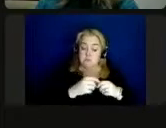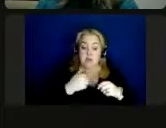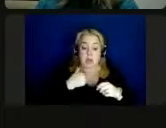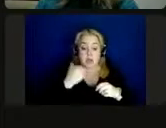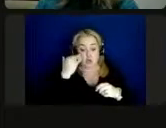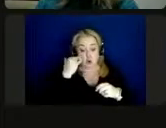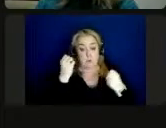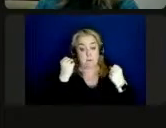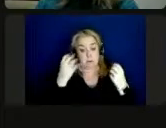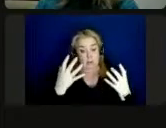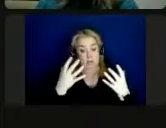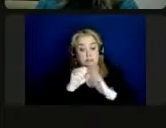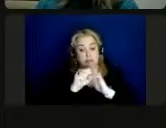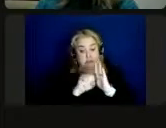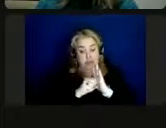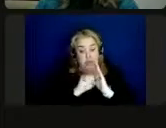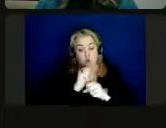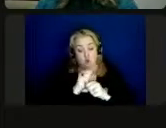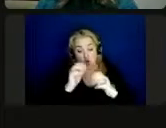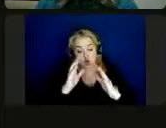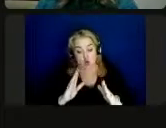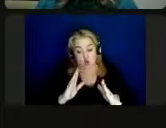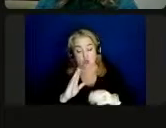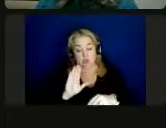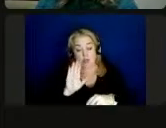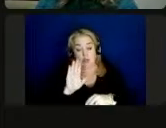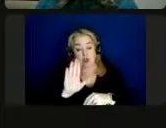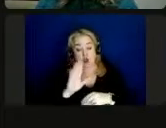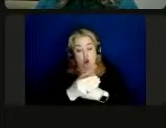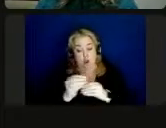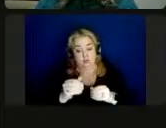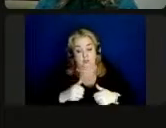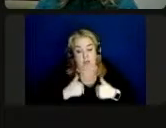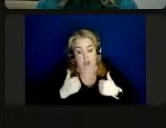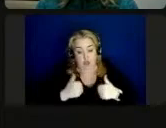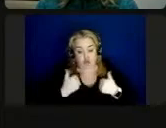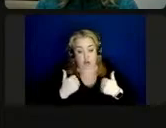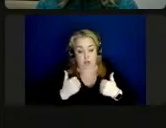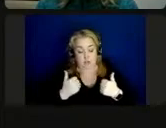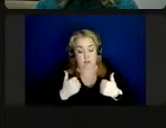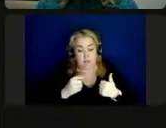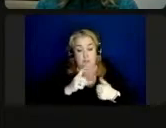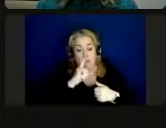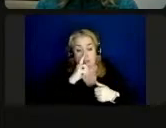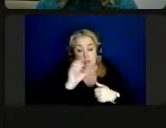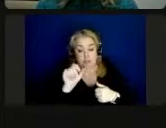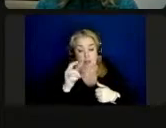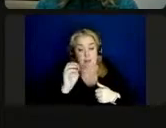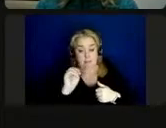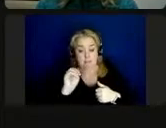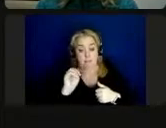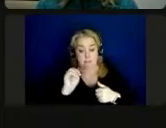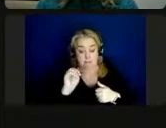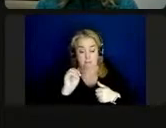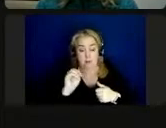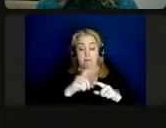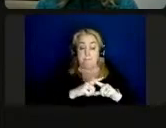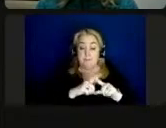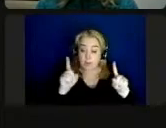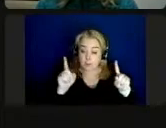AND MY CONCERNH THAT POST